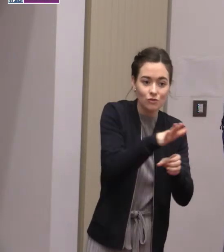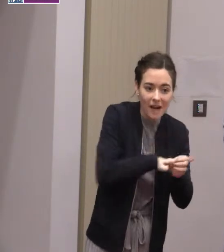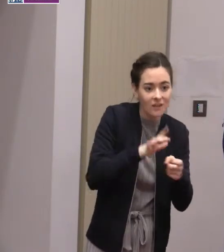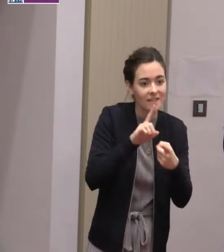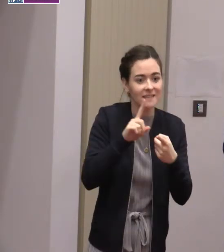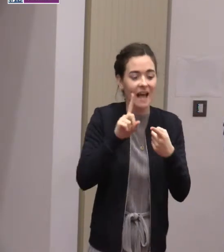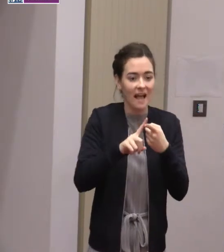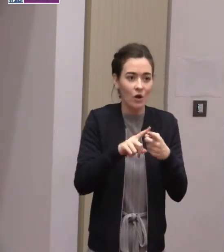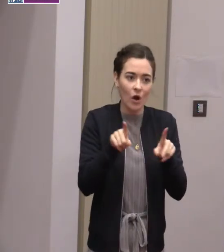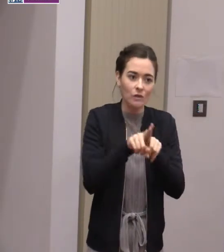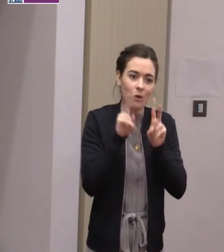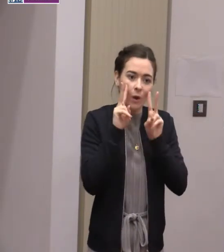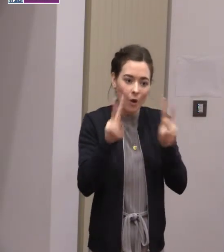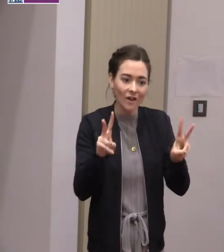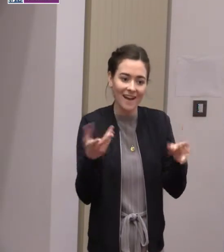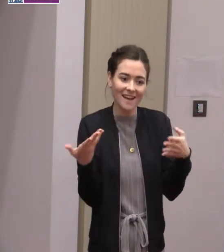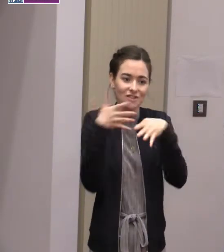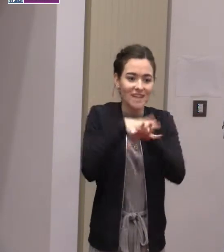and also looking at intersectionality.